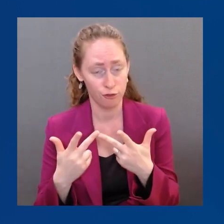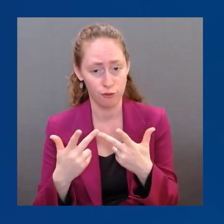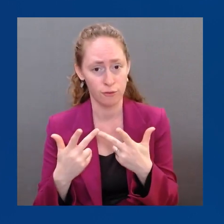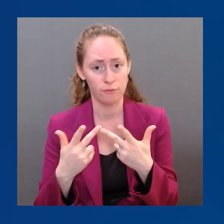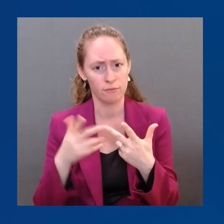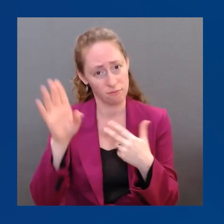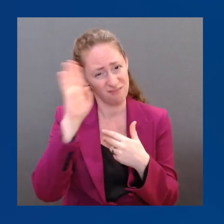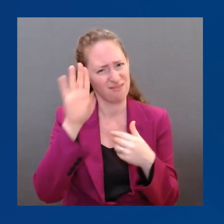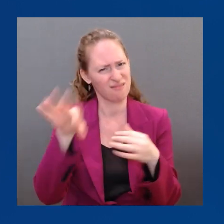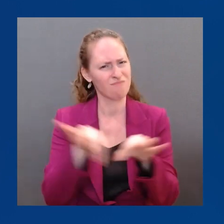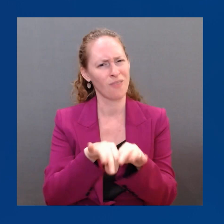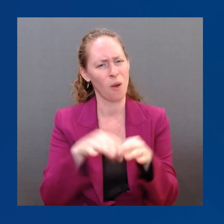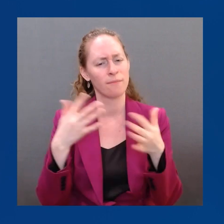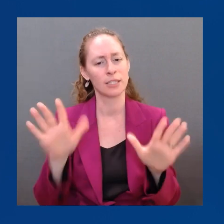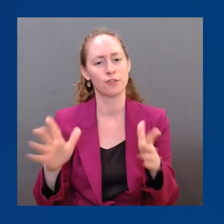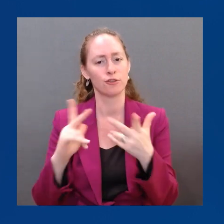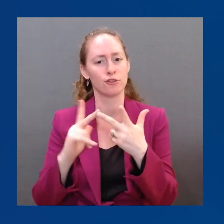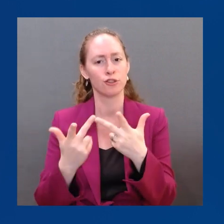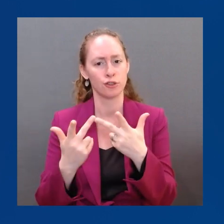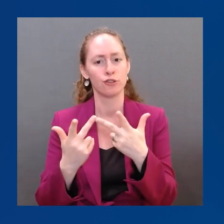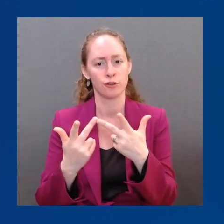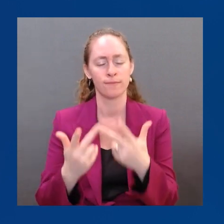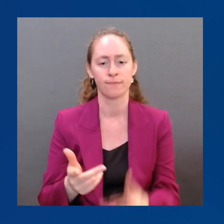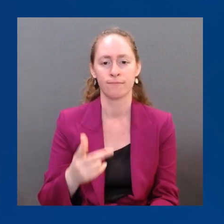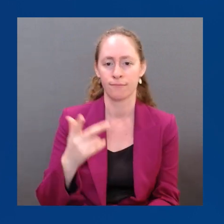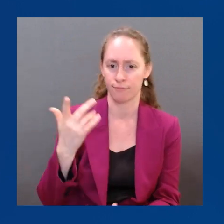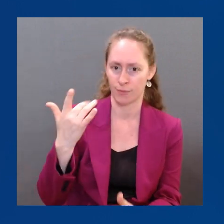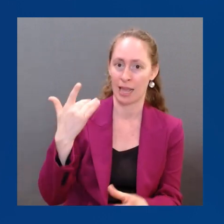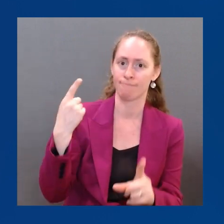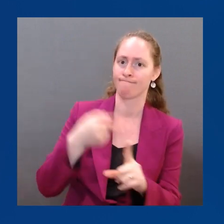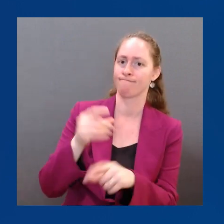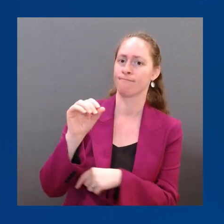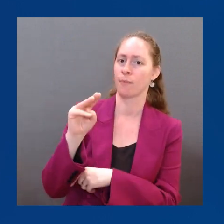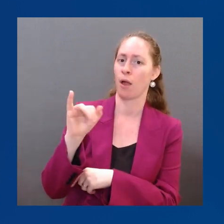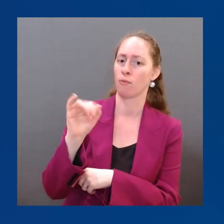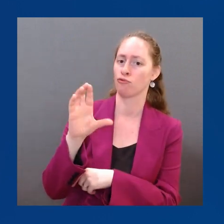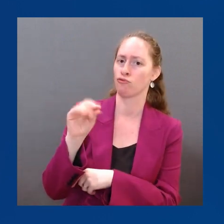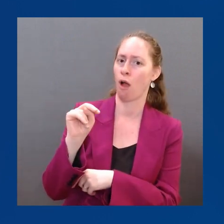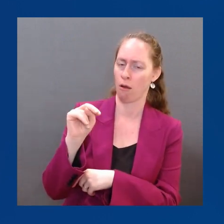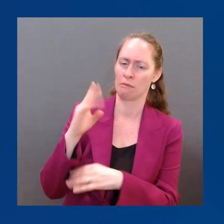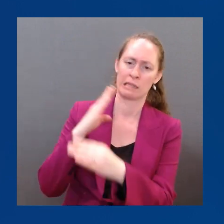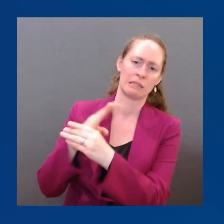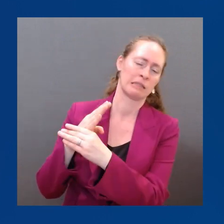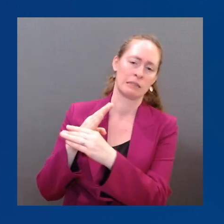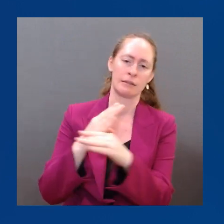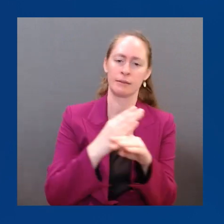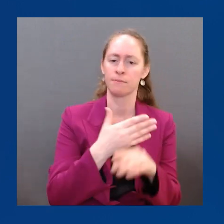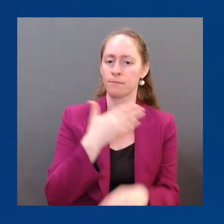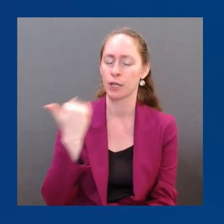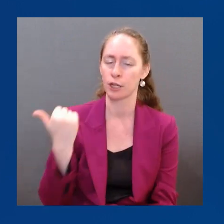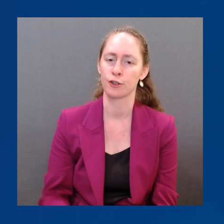So, we would encourage those people to get their third dose. With regard to a fourth dose for those under the age of 50,